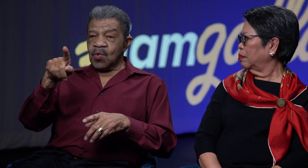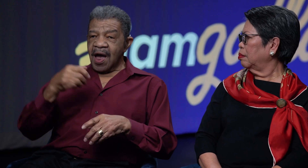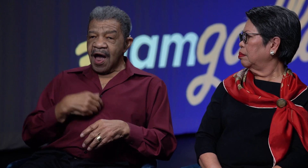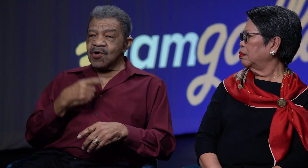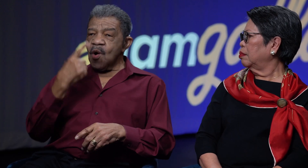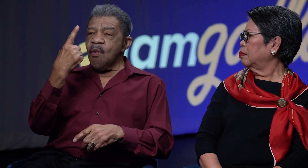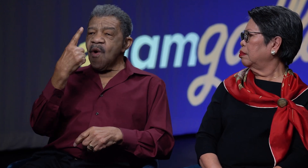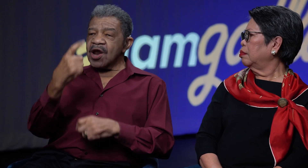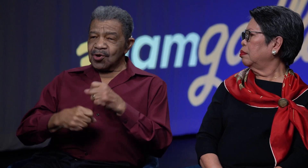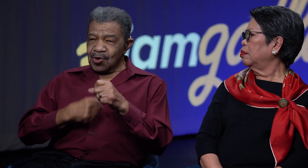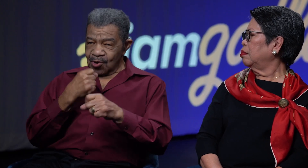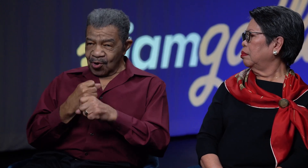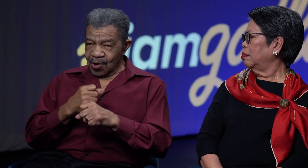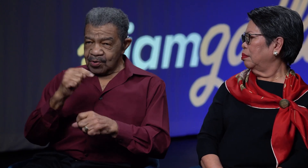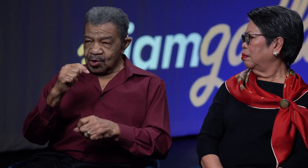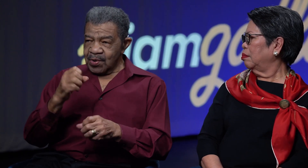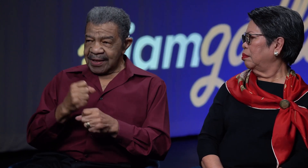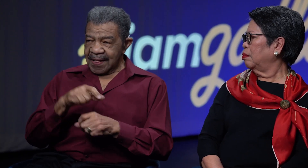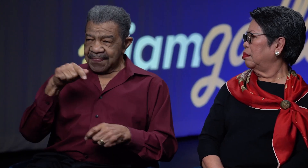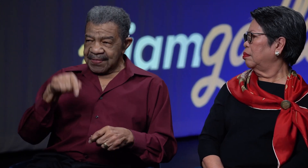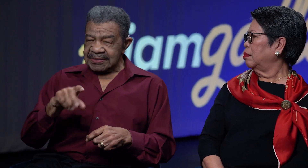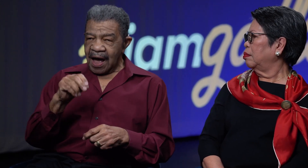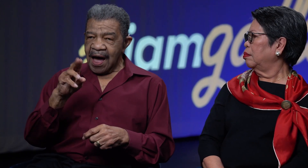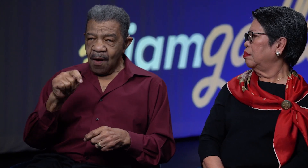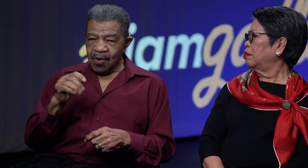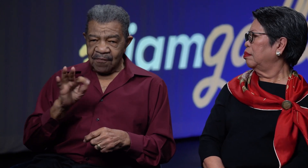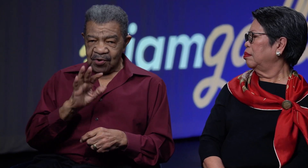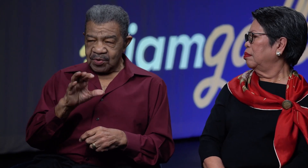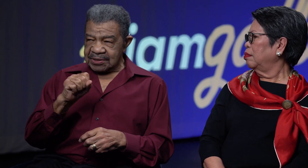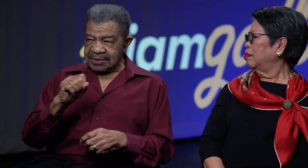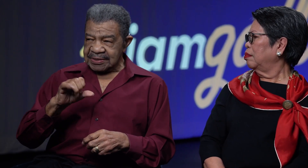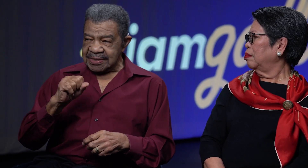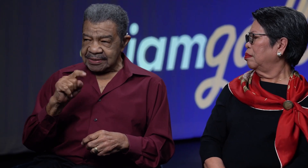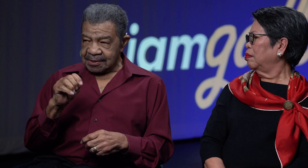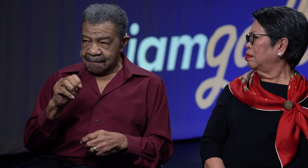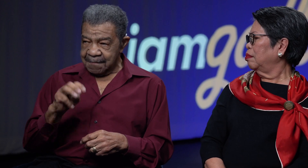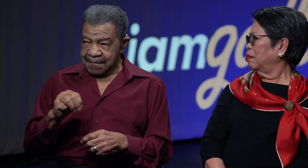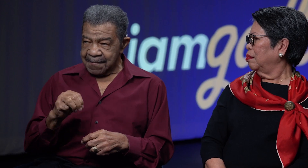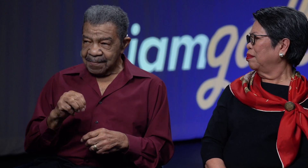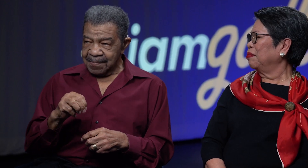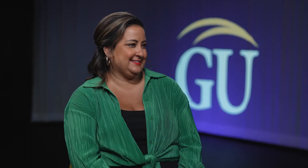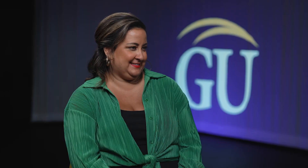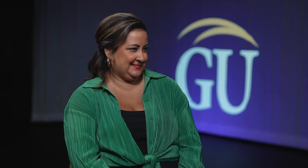You have one year to get this out of your system”.